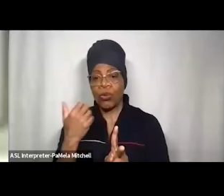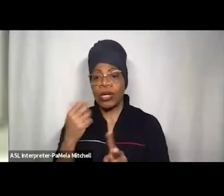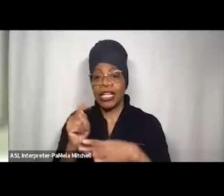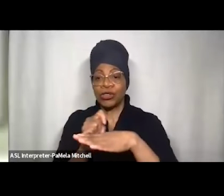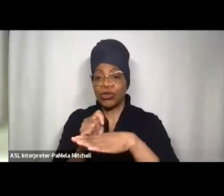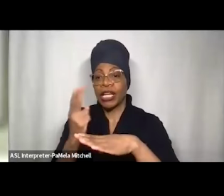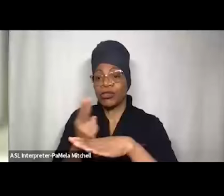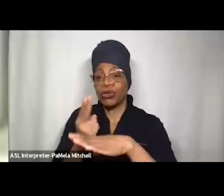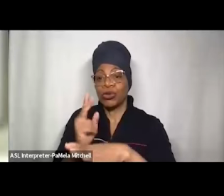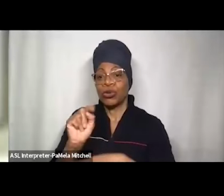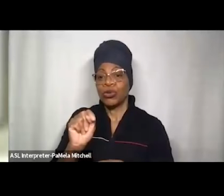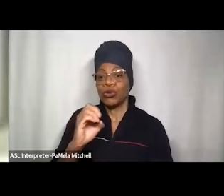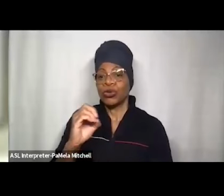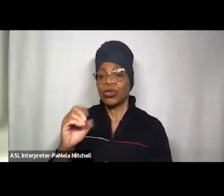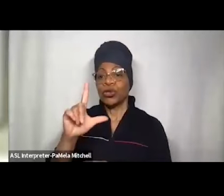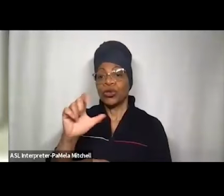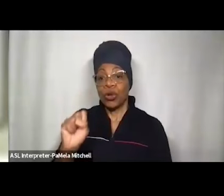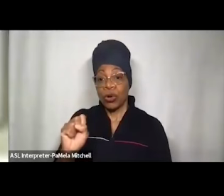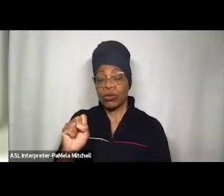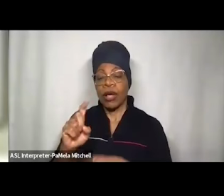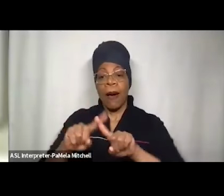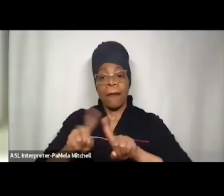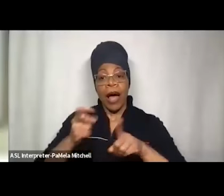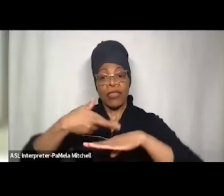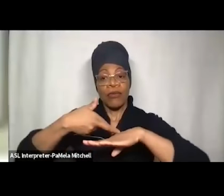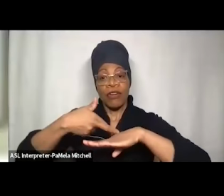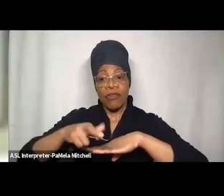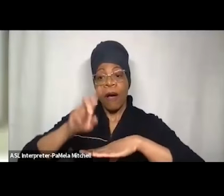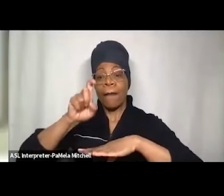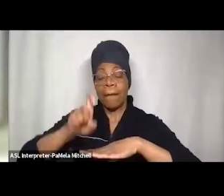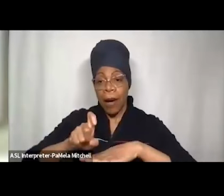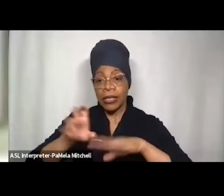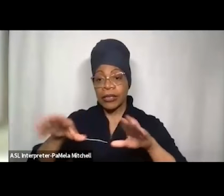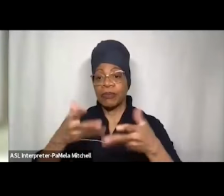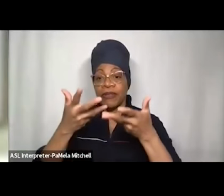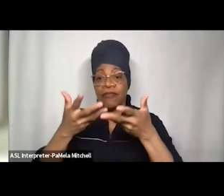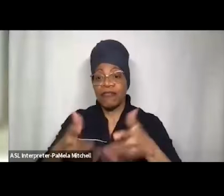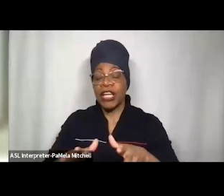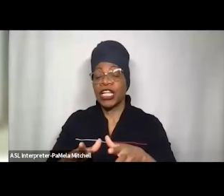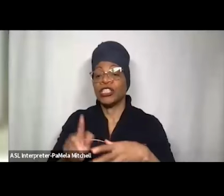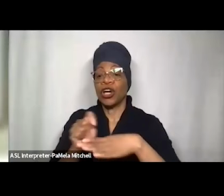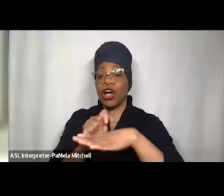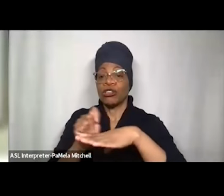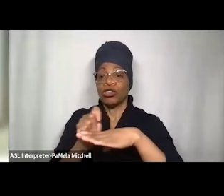However, the referral for assessment obviously needs to be done by a trained clinician who have experience with trauma